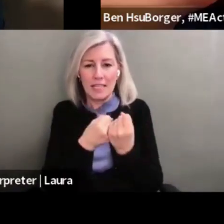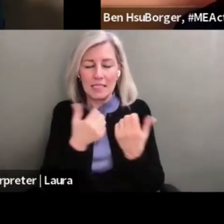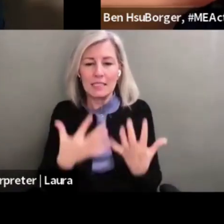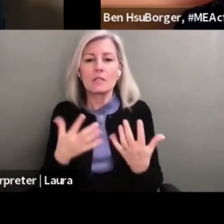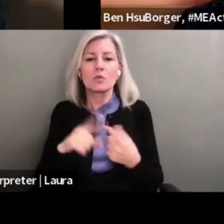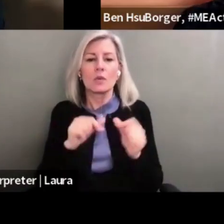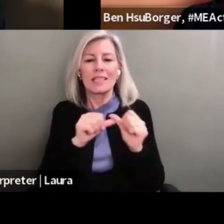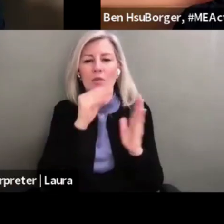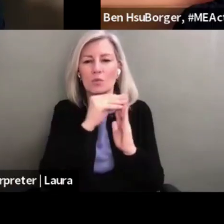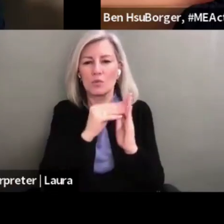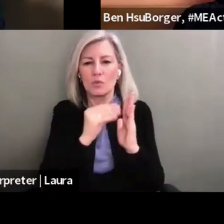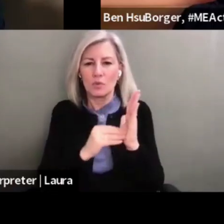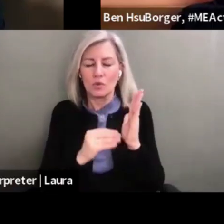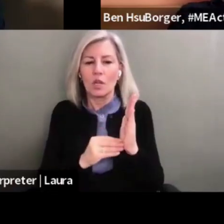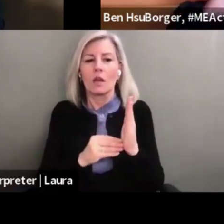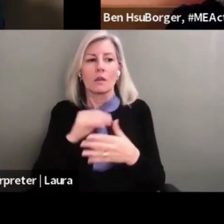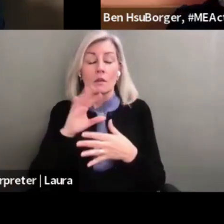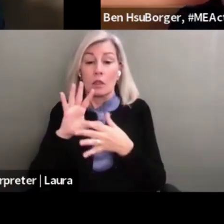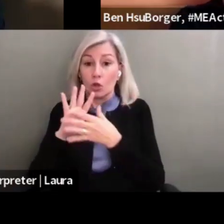advocacy and the DD network advocacy has become more clear.